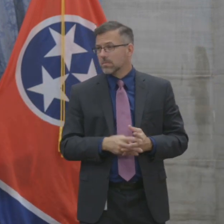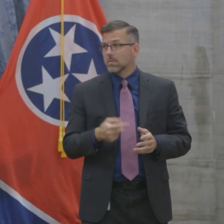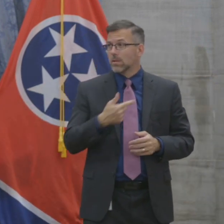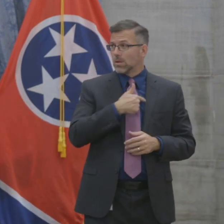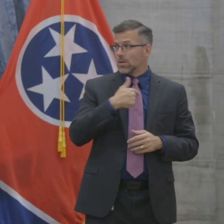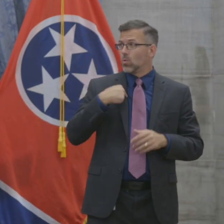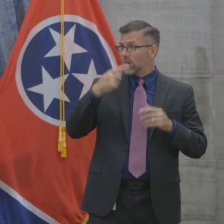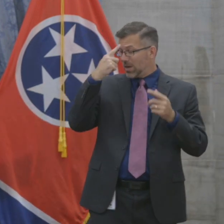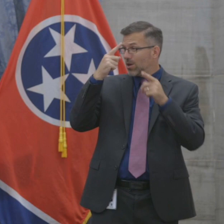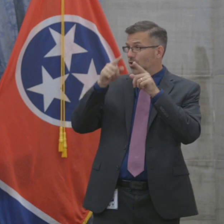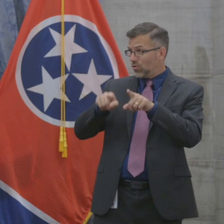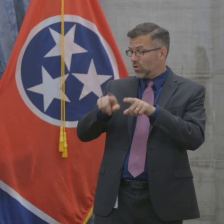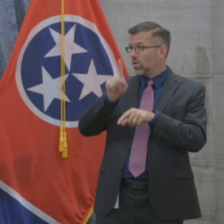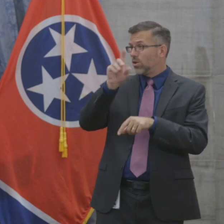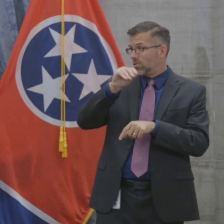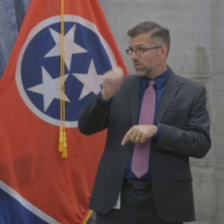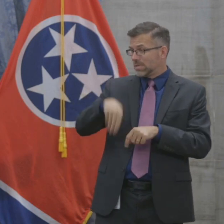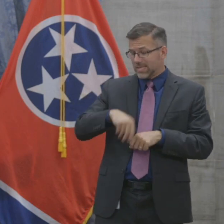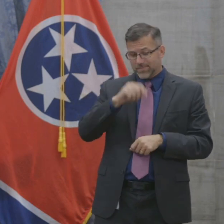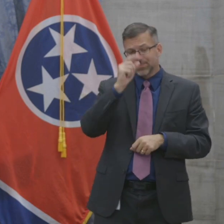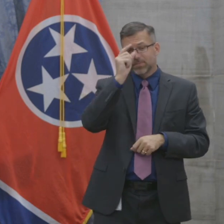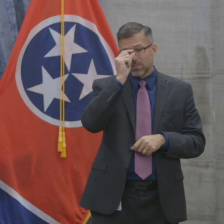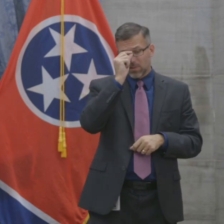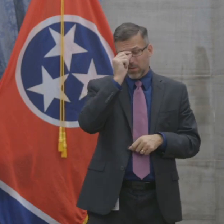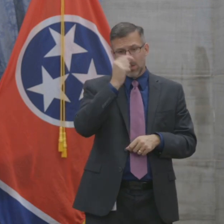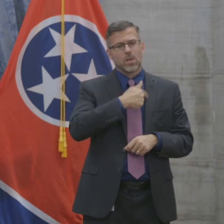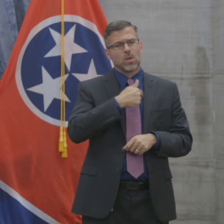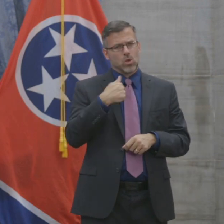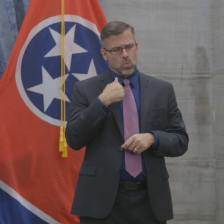CMS. Actually, the nursing homes themselves are restricted,